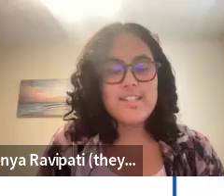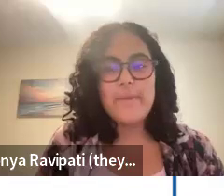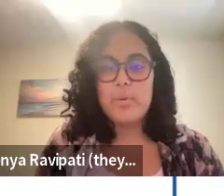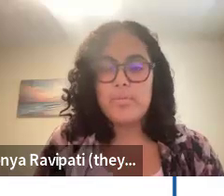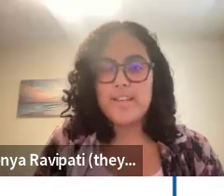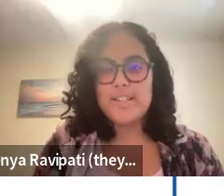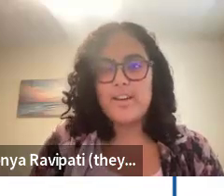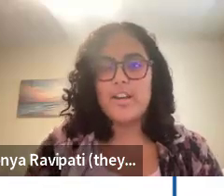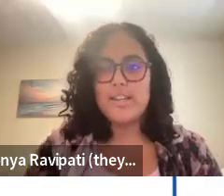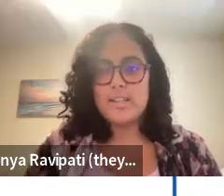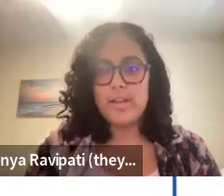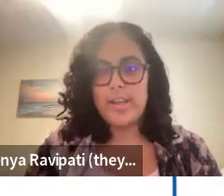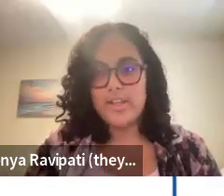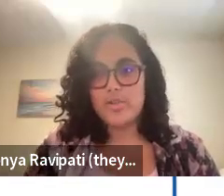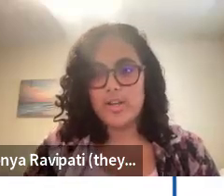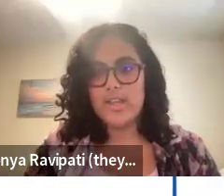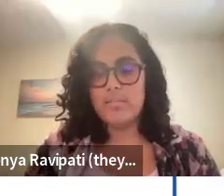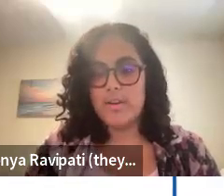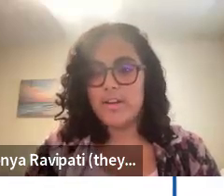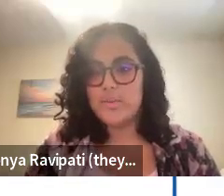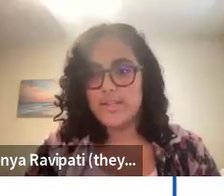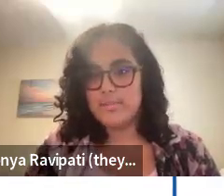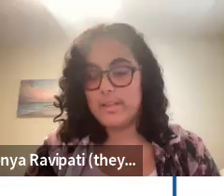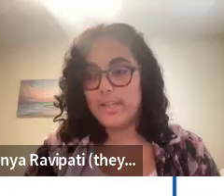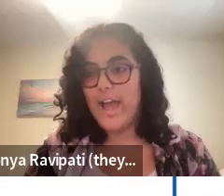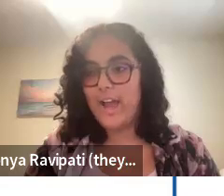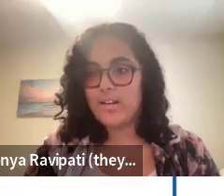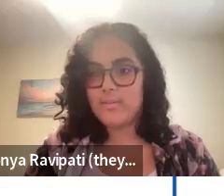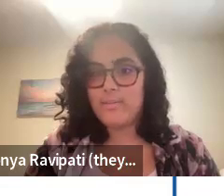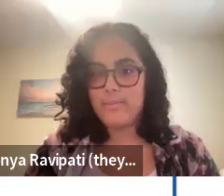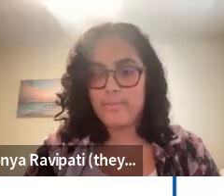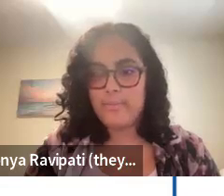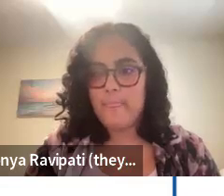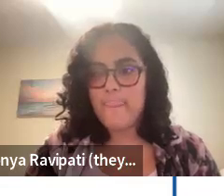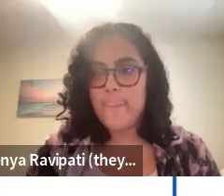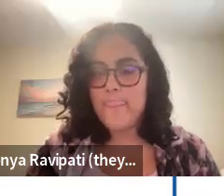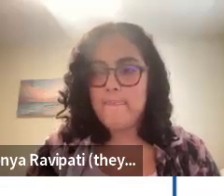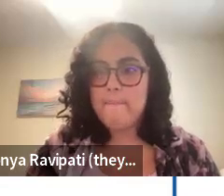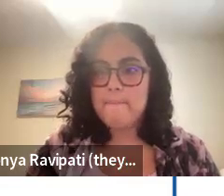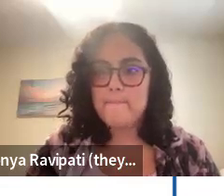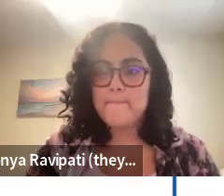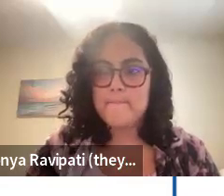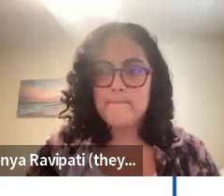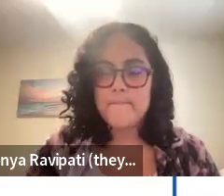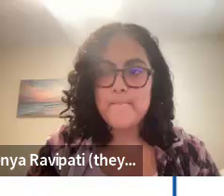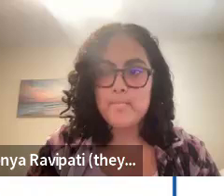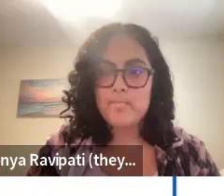today we'll be presenting on Disability History and the Americans with Disabilities Act.